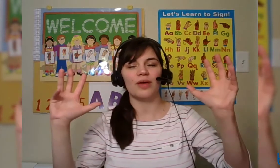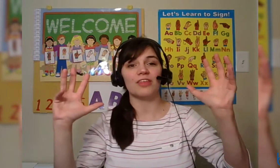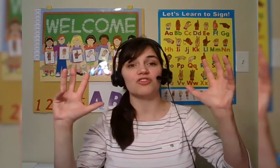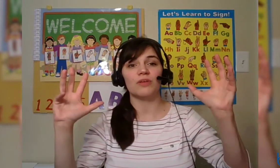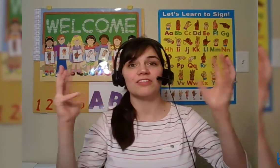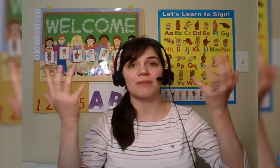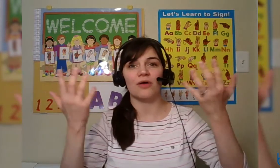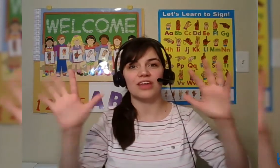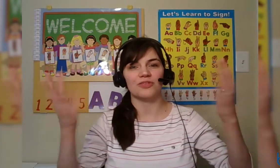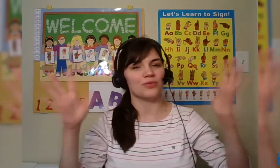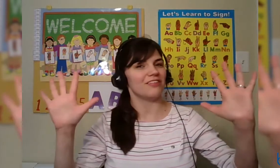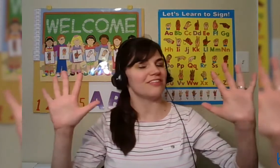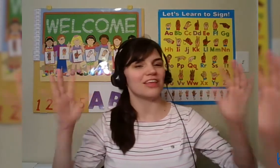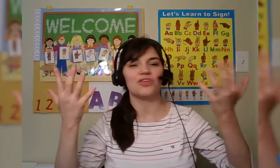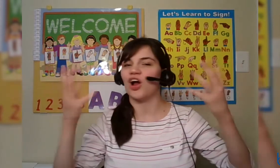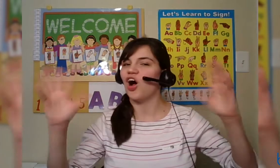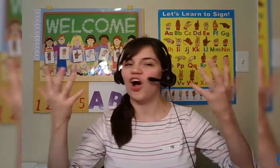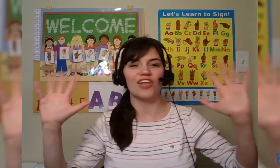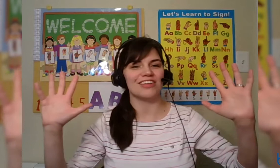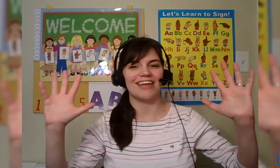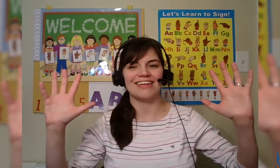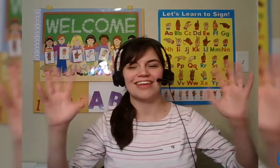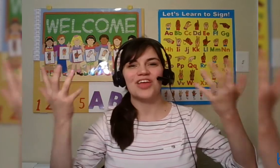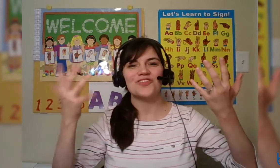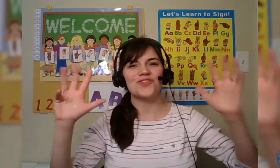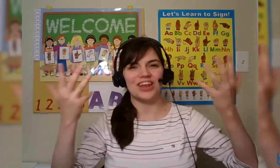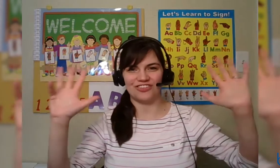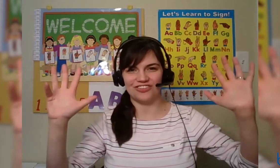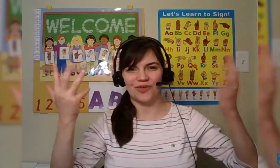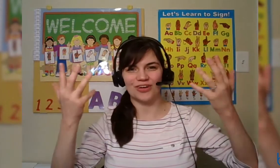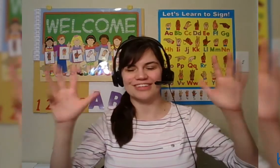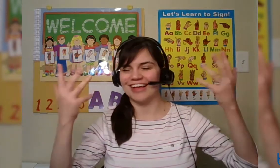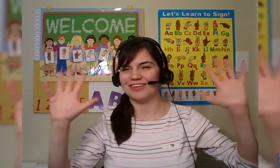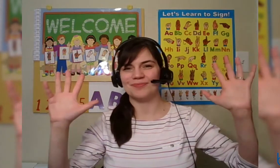and then twist them out at the wrists, like you are all done. Finished or done.